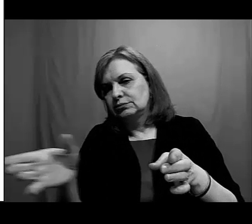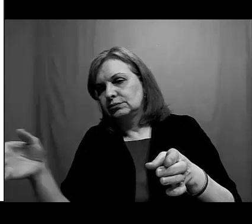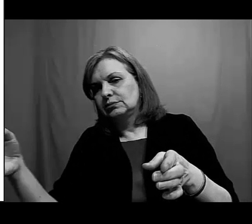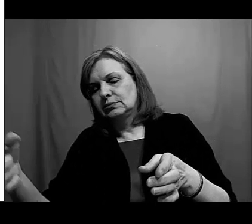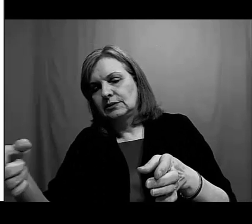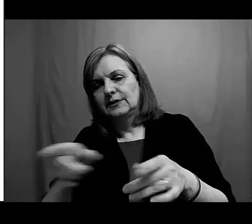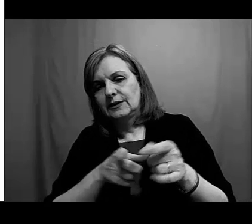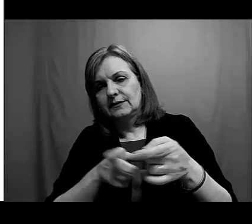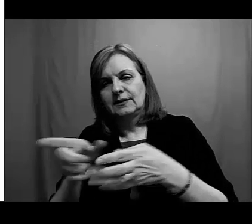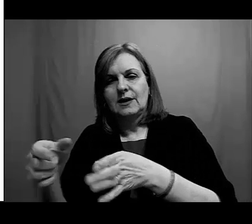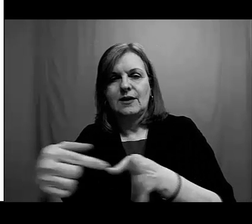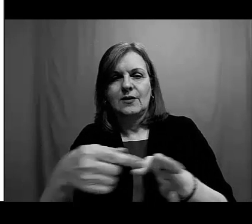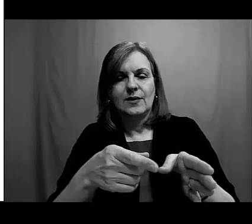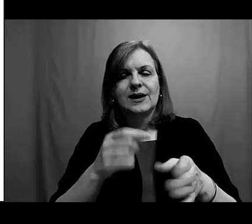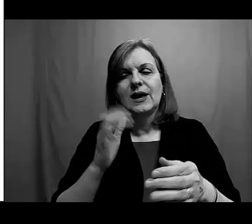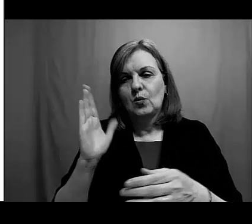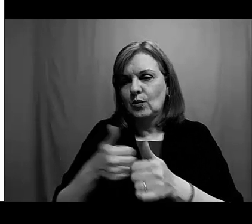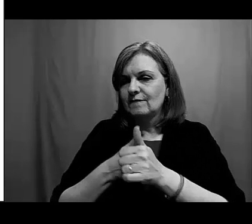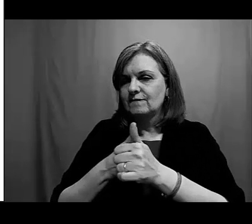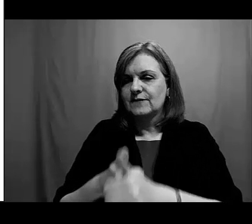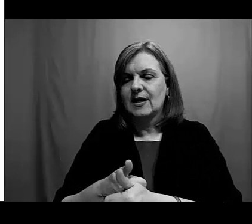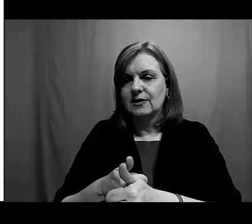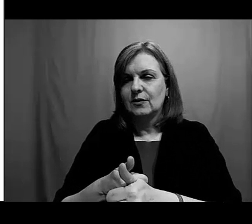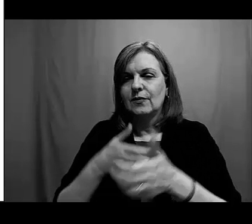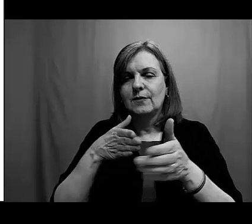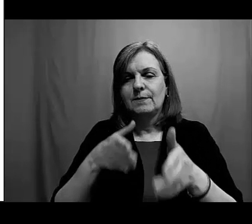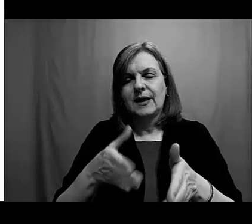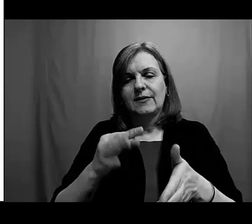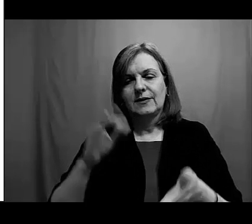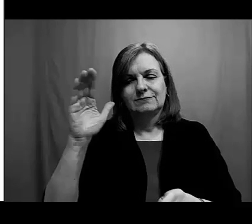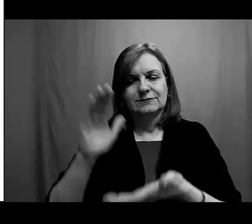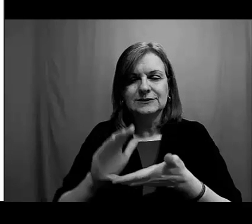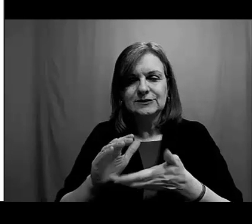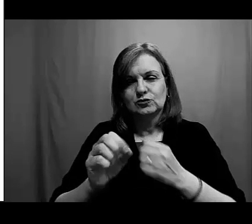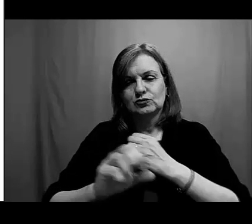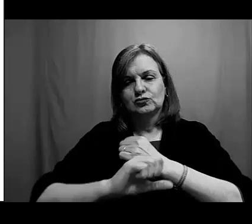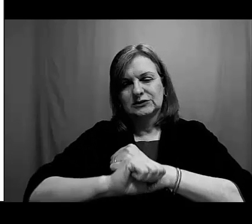its gonna follow the path of least resistance and